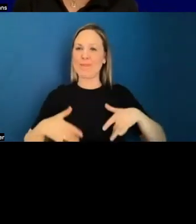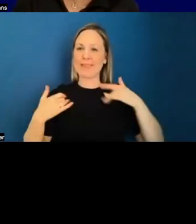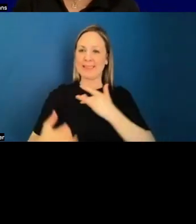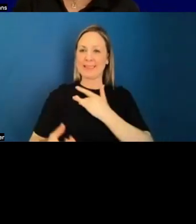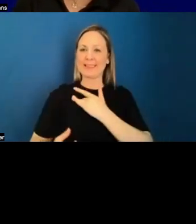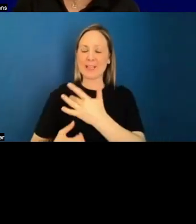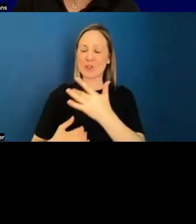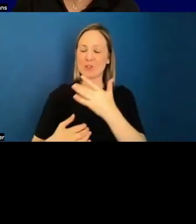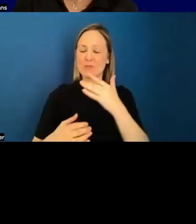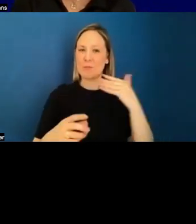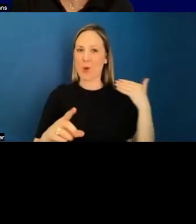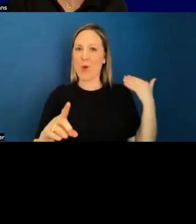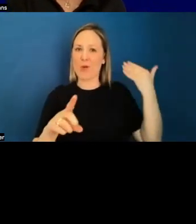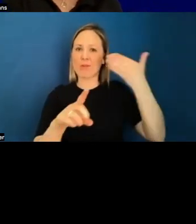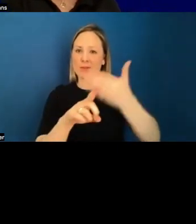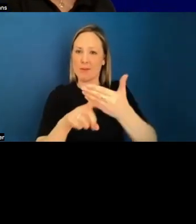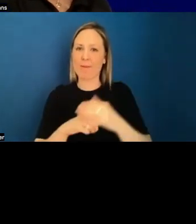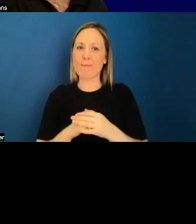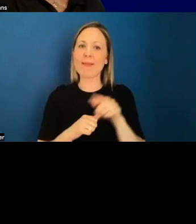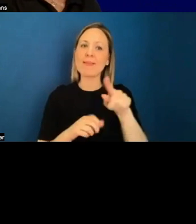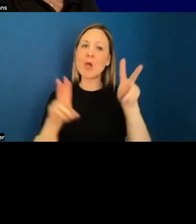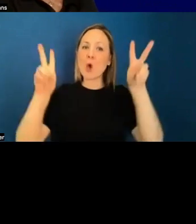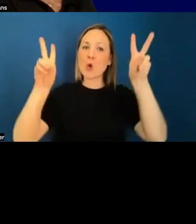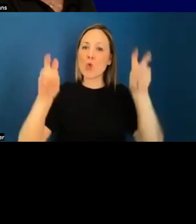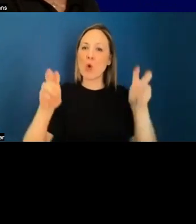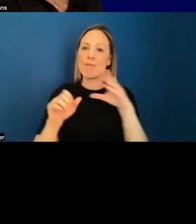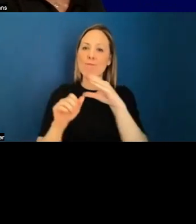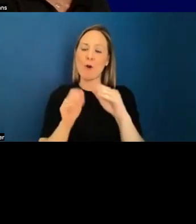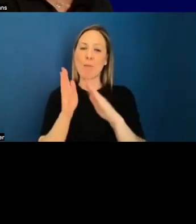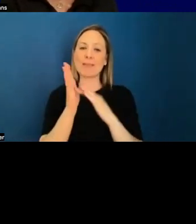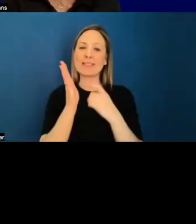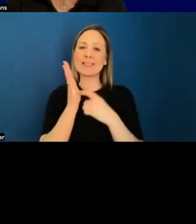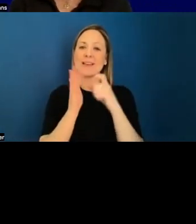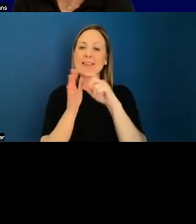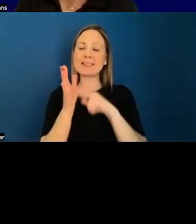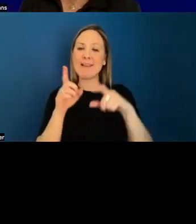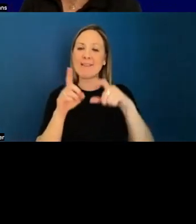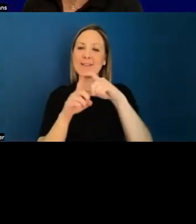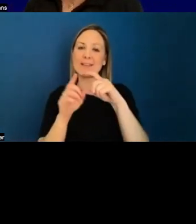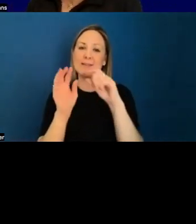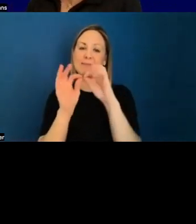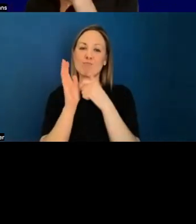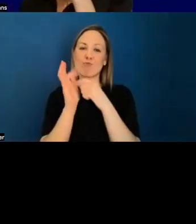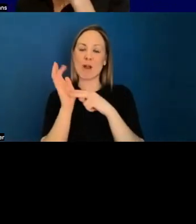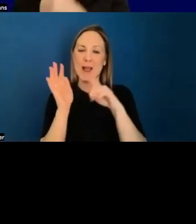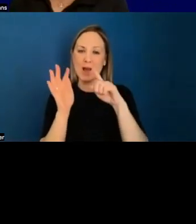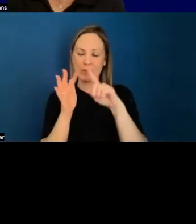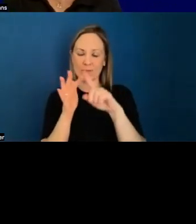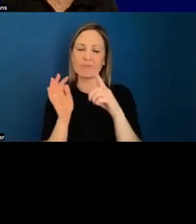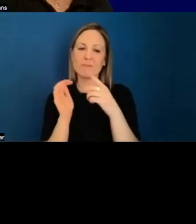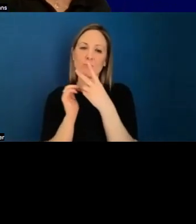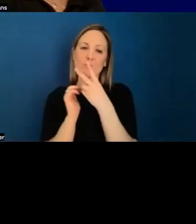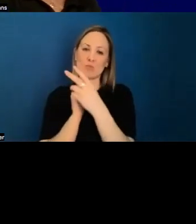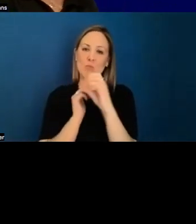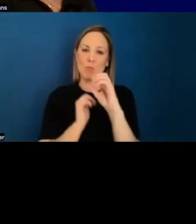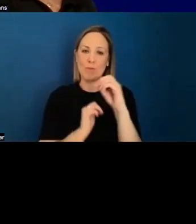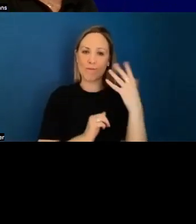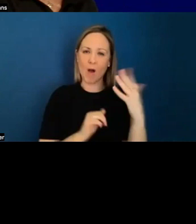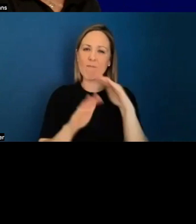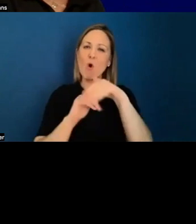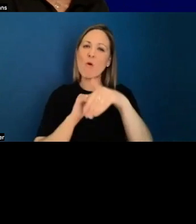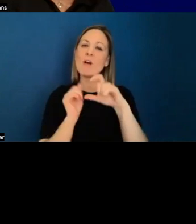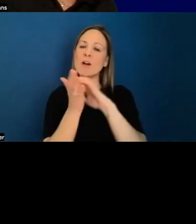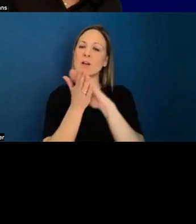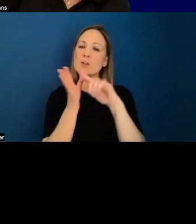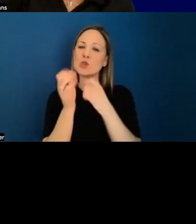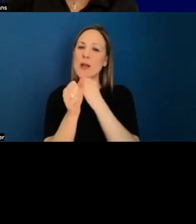And please see this quote from our own Mr David Brown back in 2005 in relation to CHARGE syndrome,